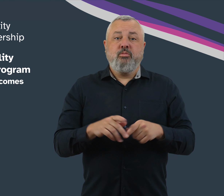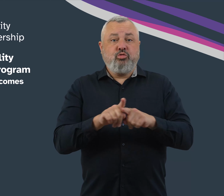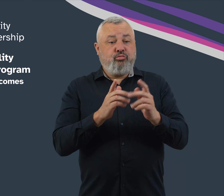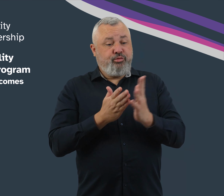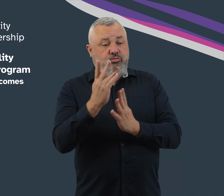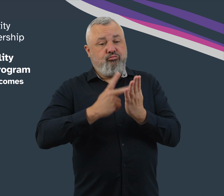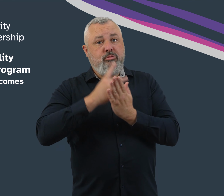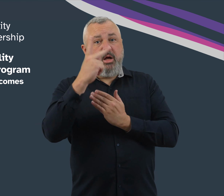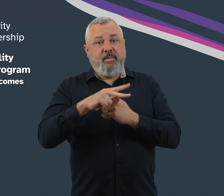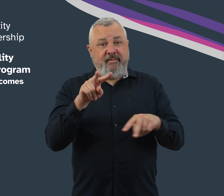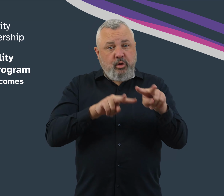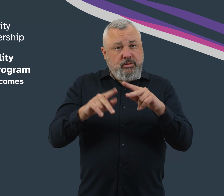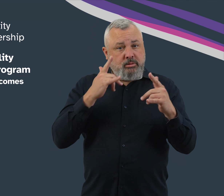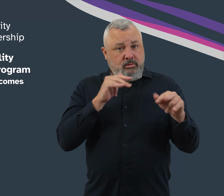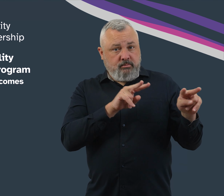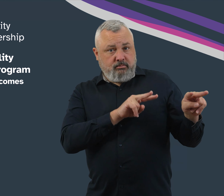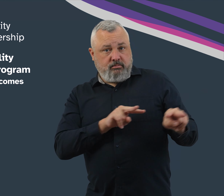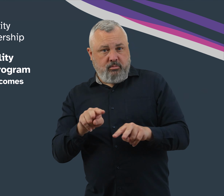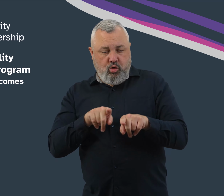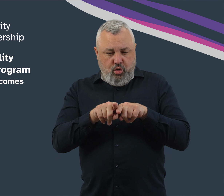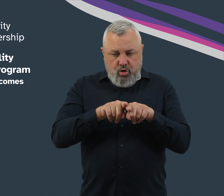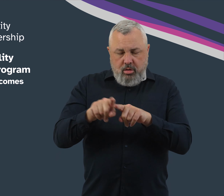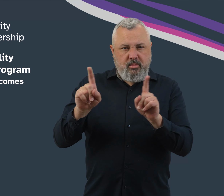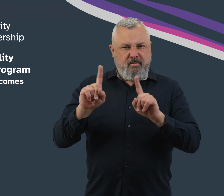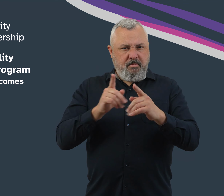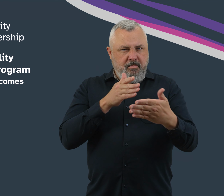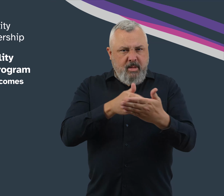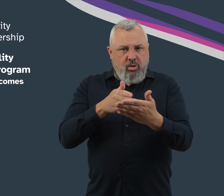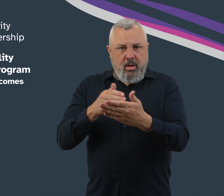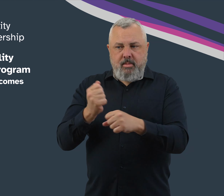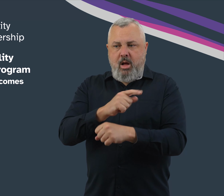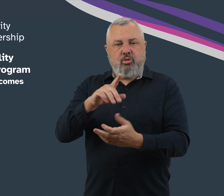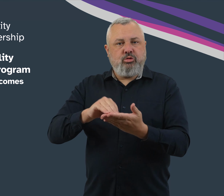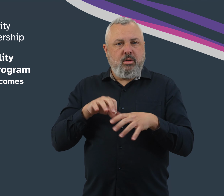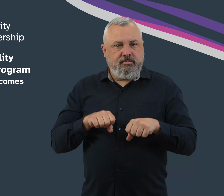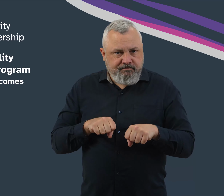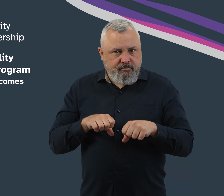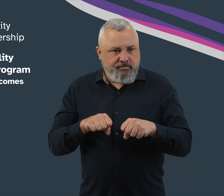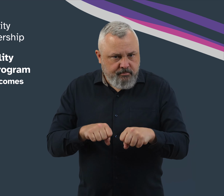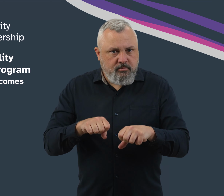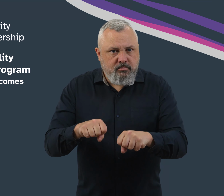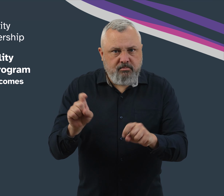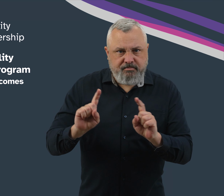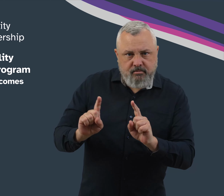build an evidence base on the barriers and enablers for